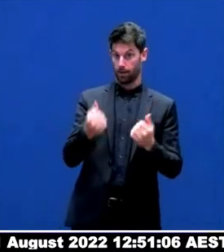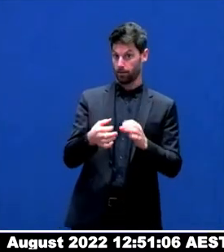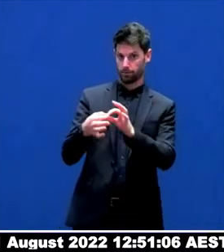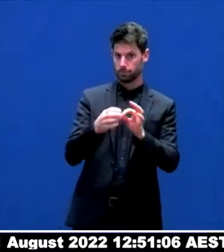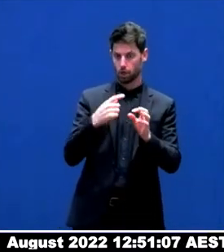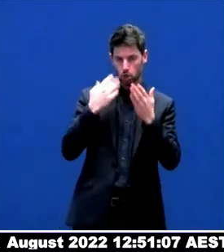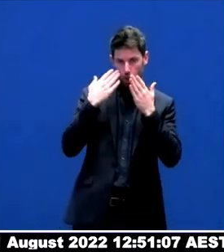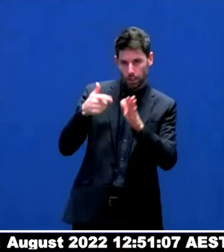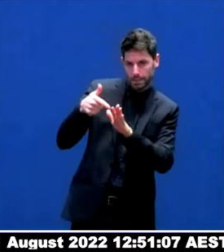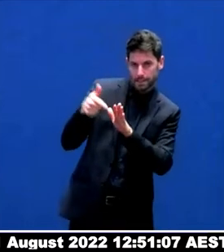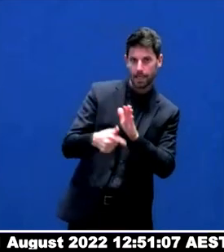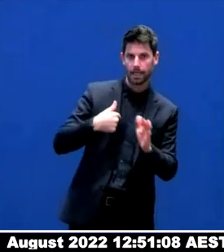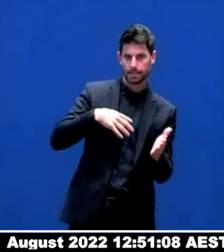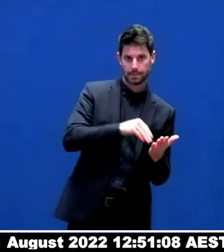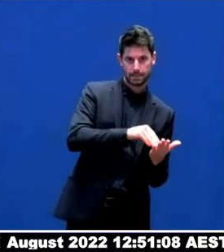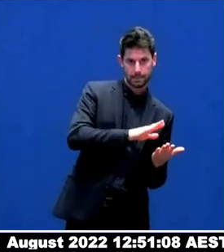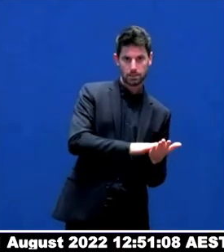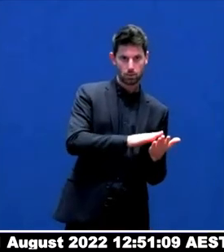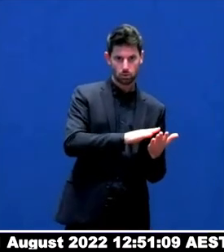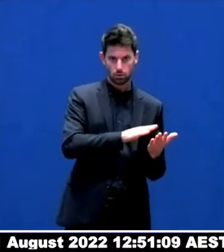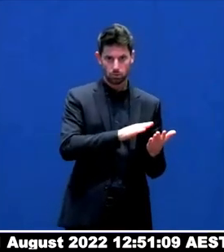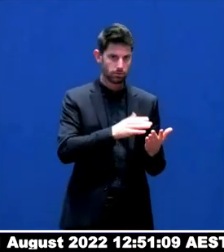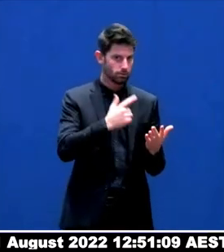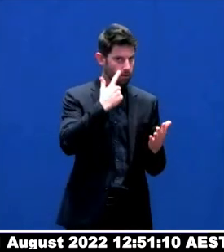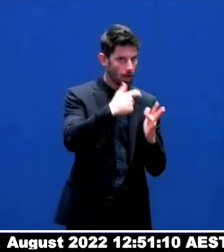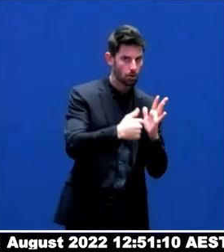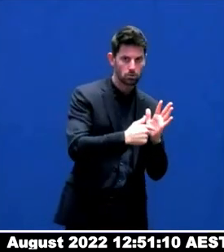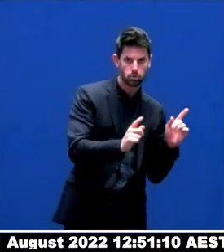I need to take it on notice in terms of articulating what that looks like.